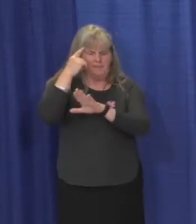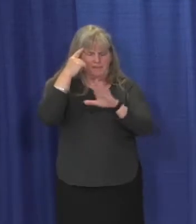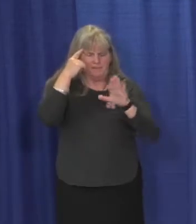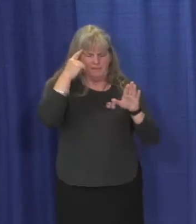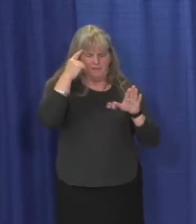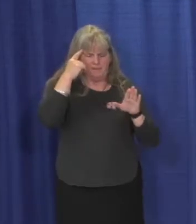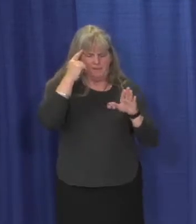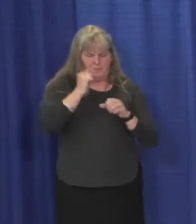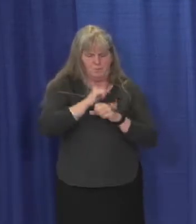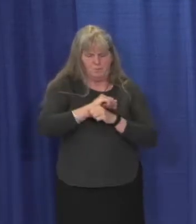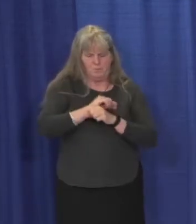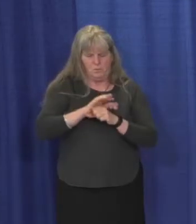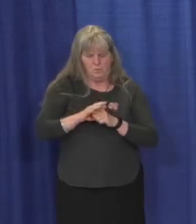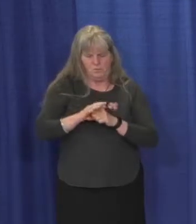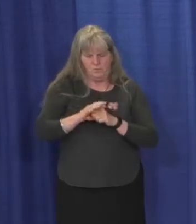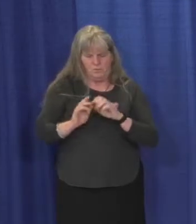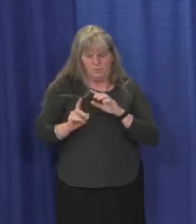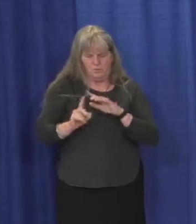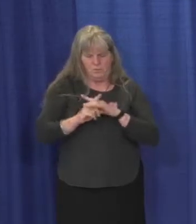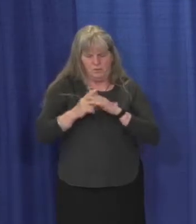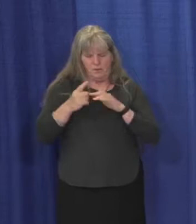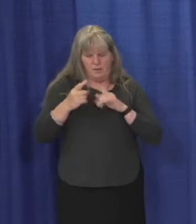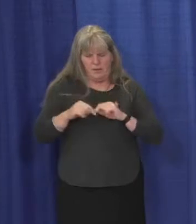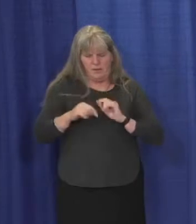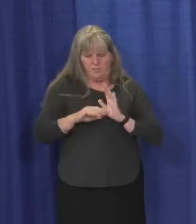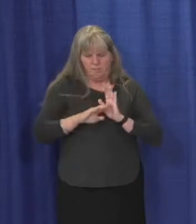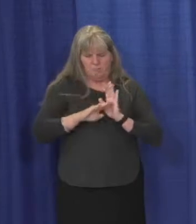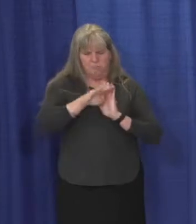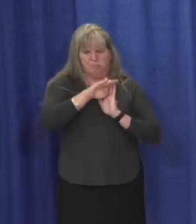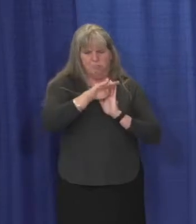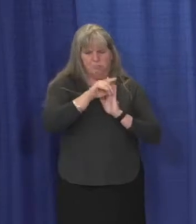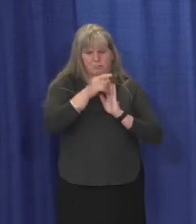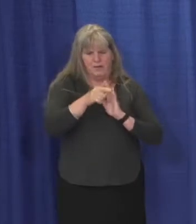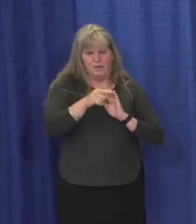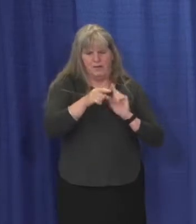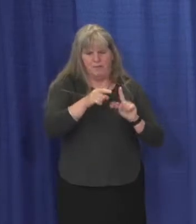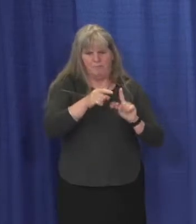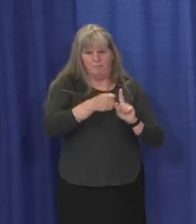to think about is with this pandemic and this wave it really